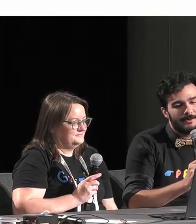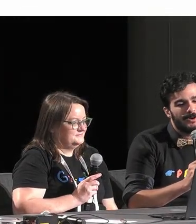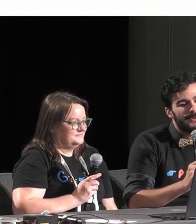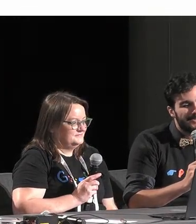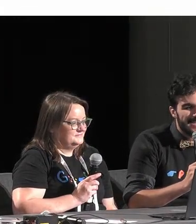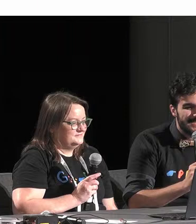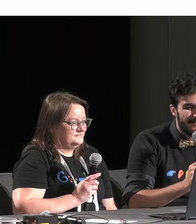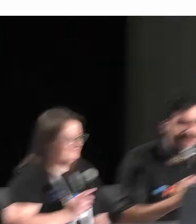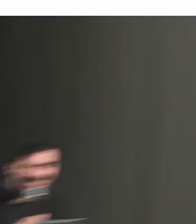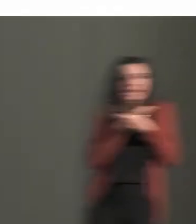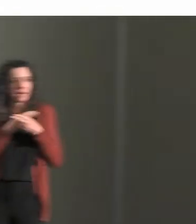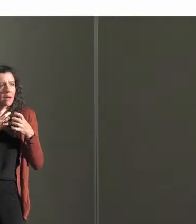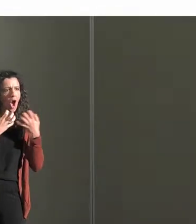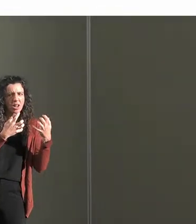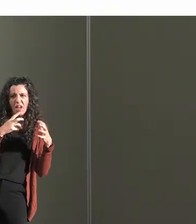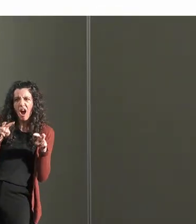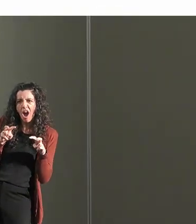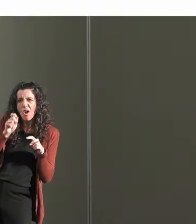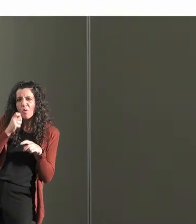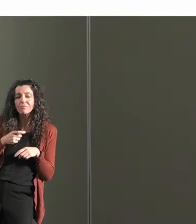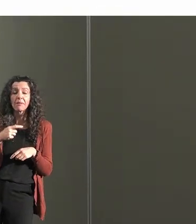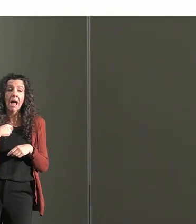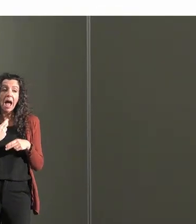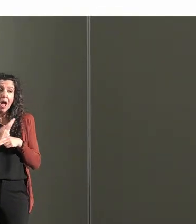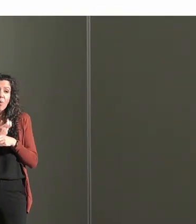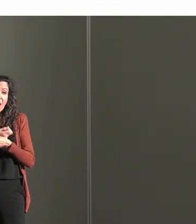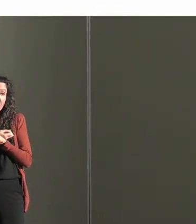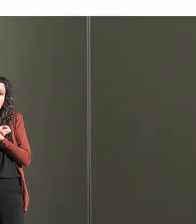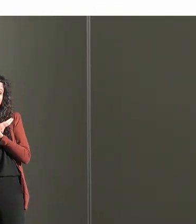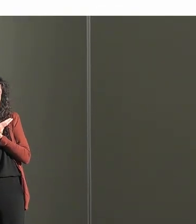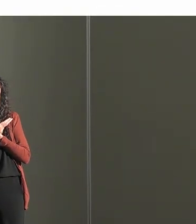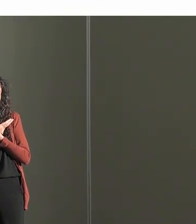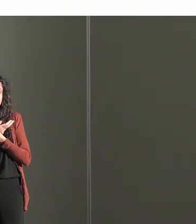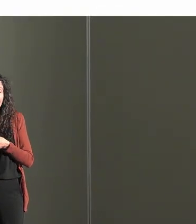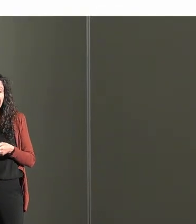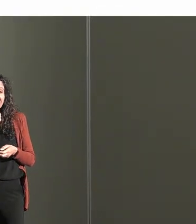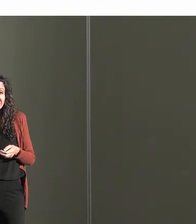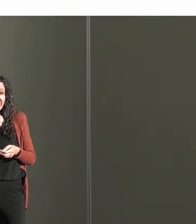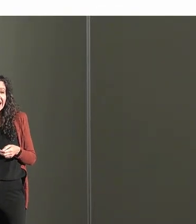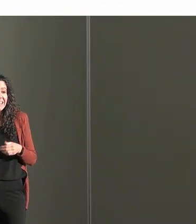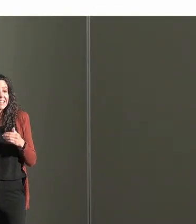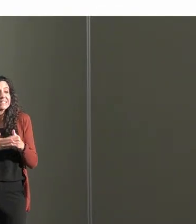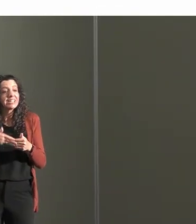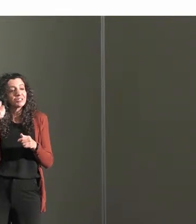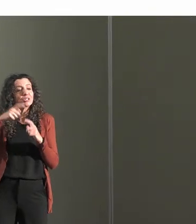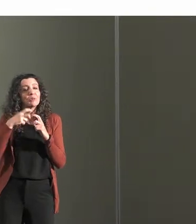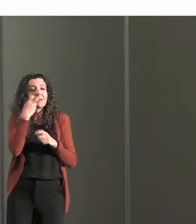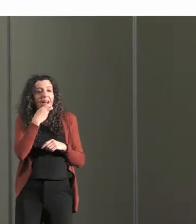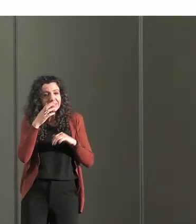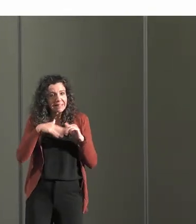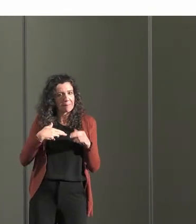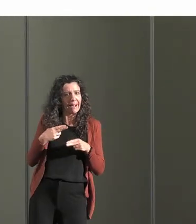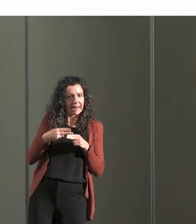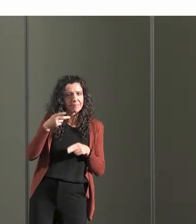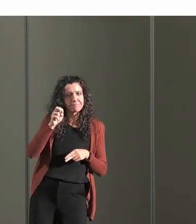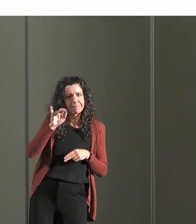wooden bow tie with twao*in in it and I wear it every day it